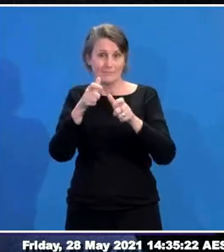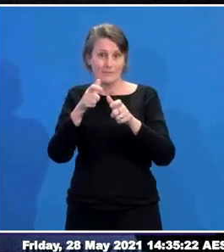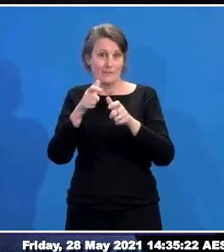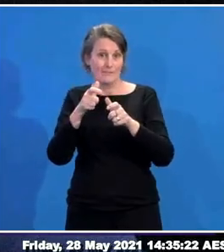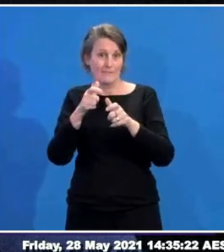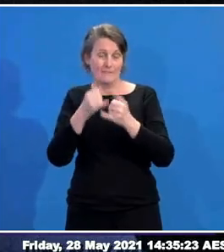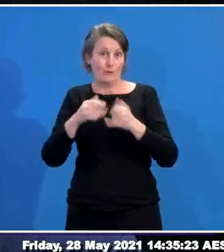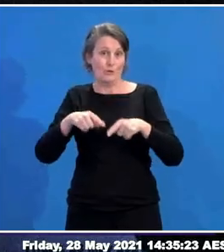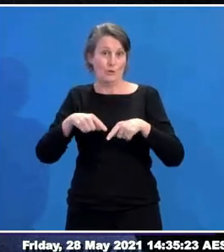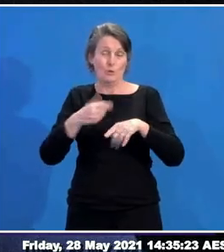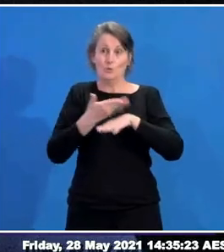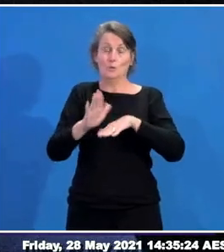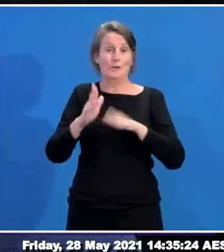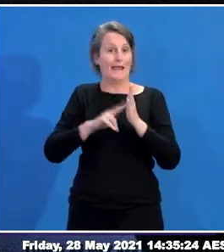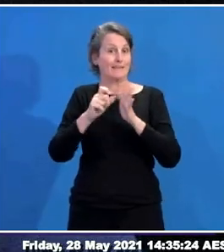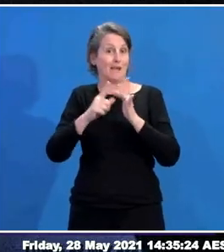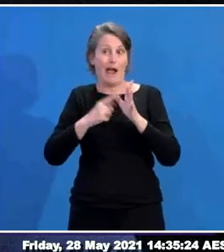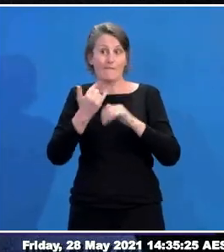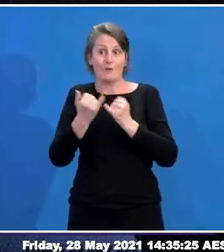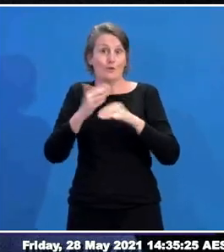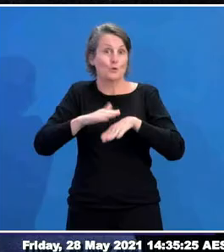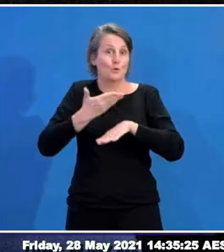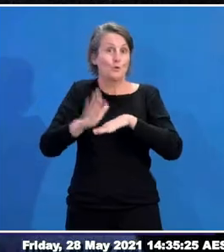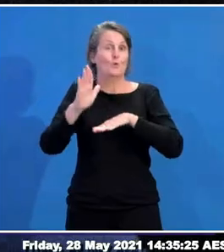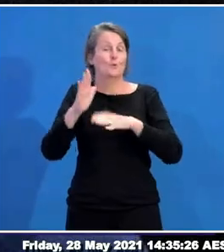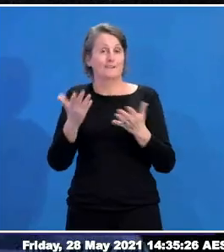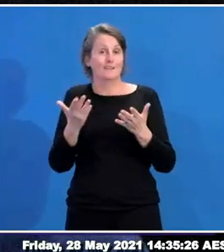that have been required to do investigations, some of those will only